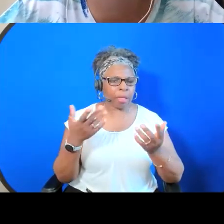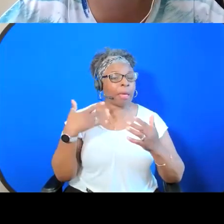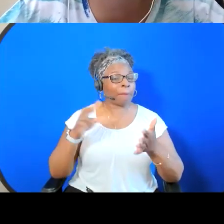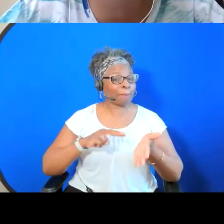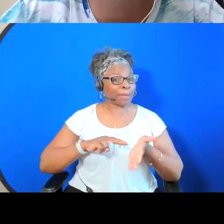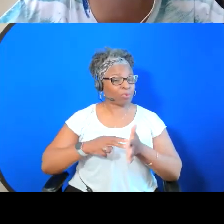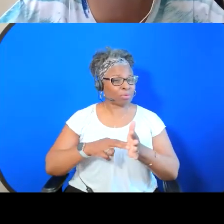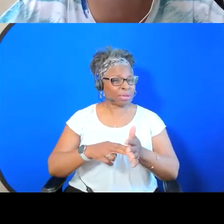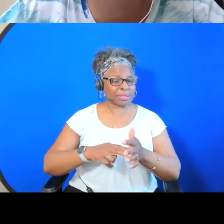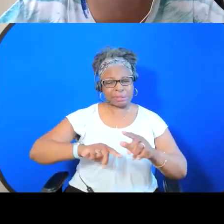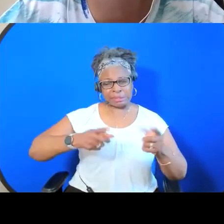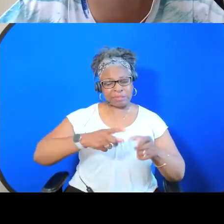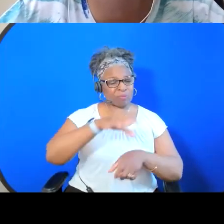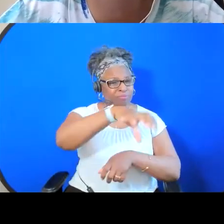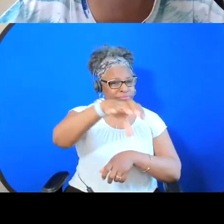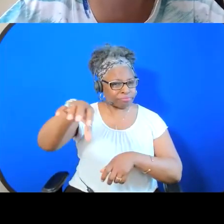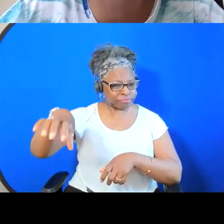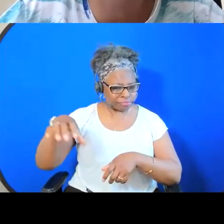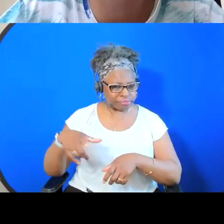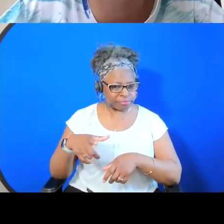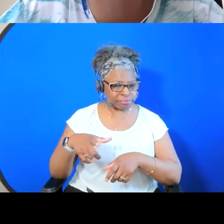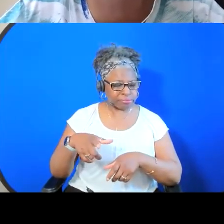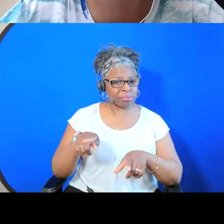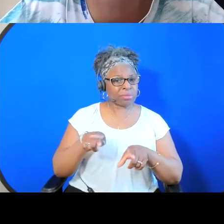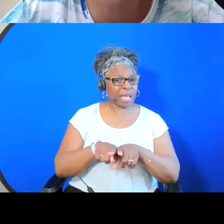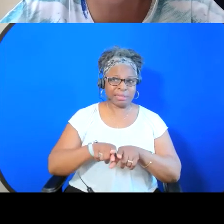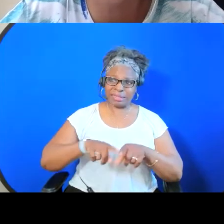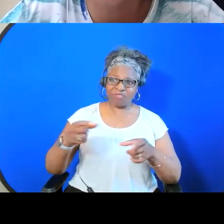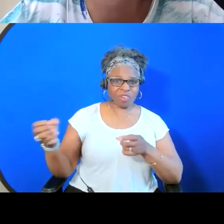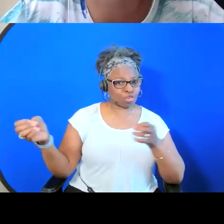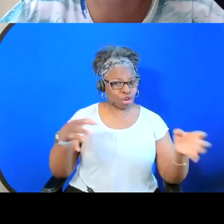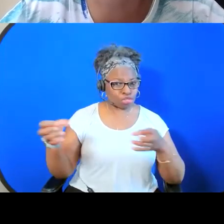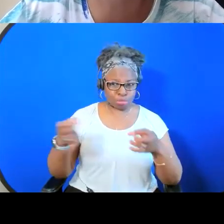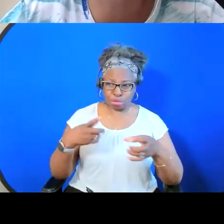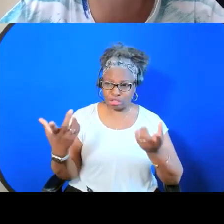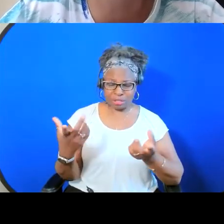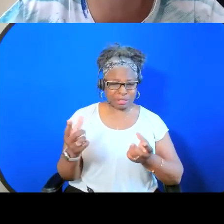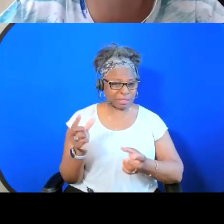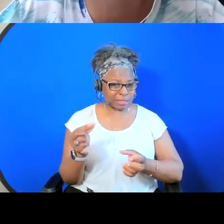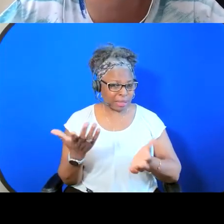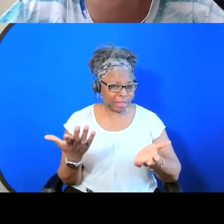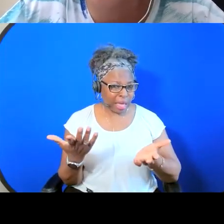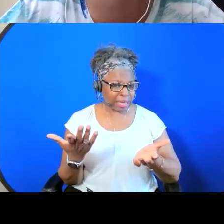each time participants contribution started with small provocations. So, the fear of statements and negotiations,